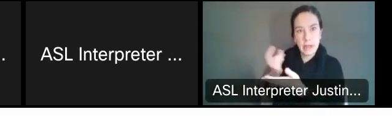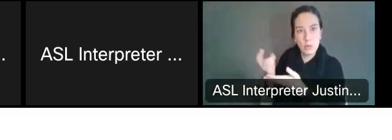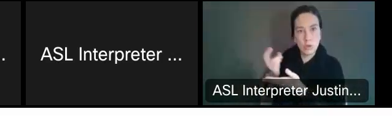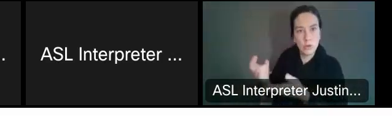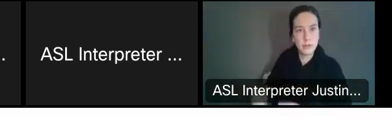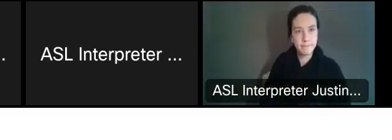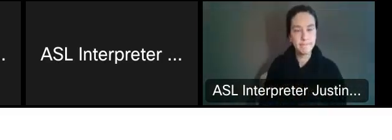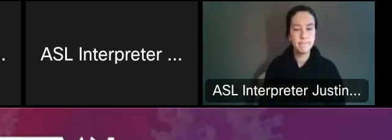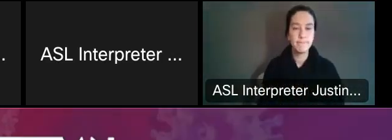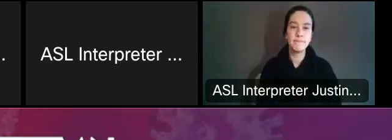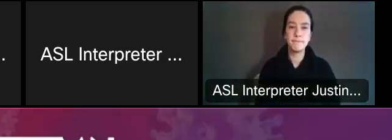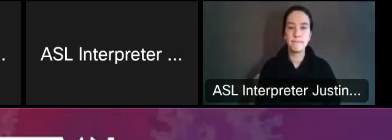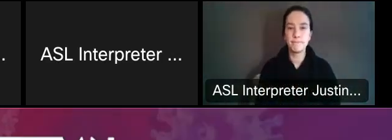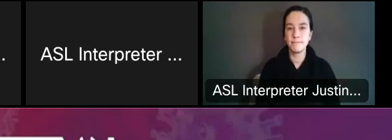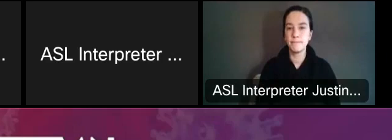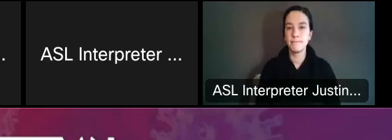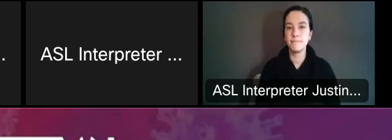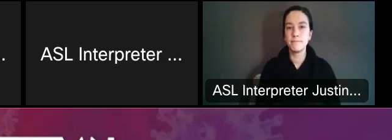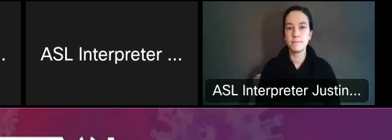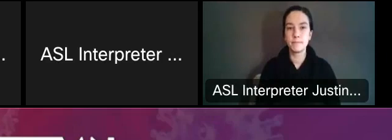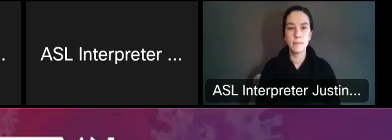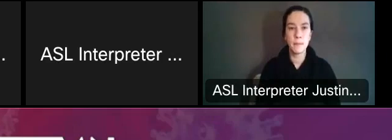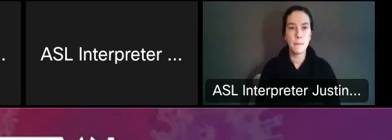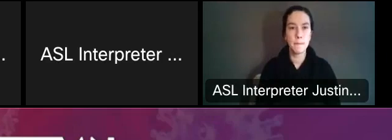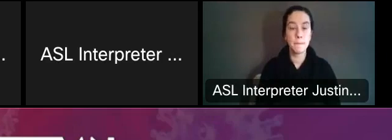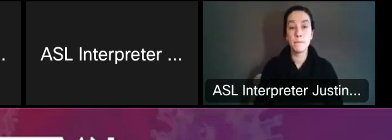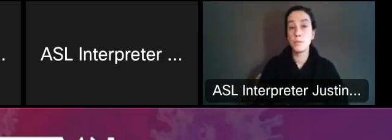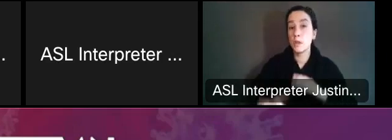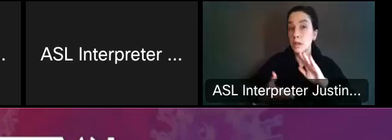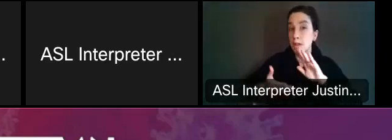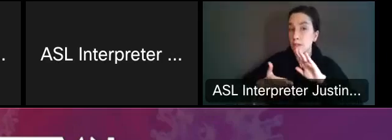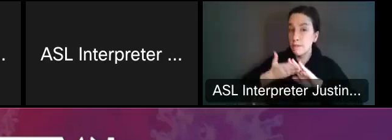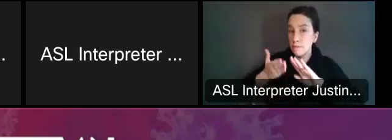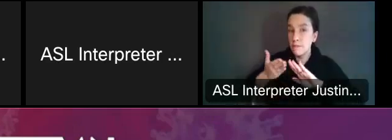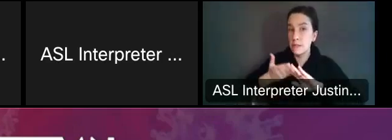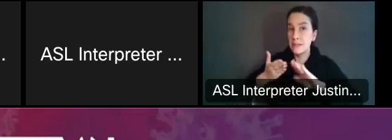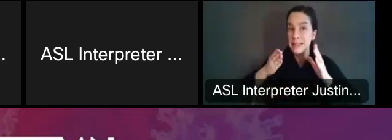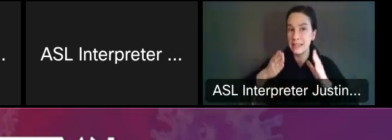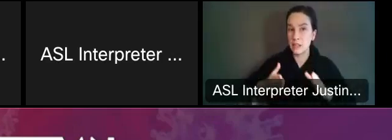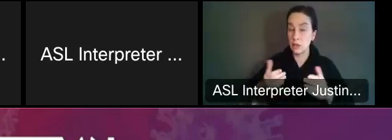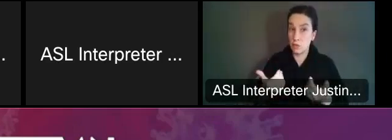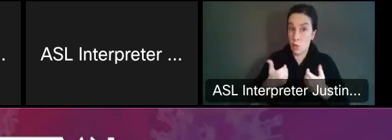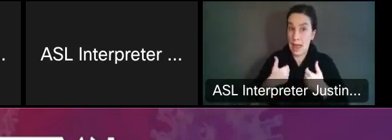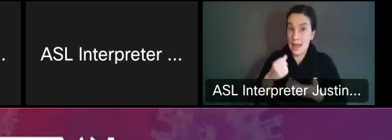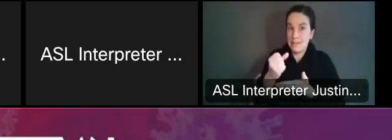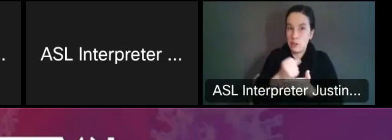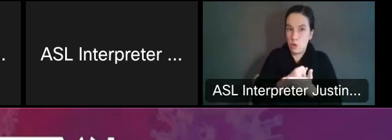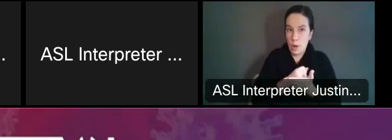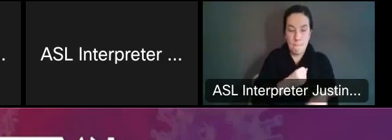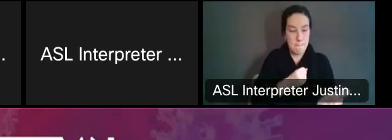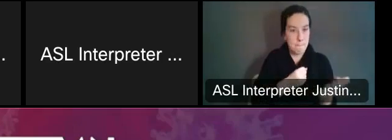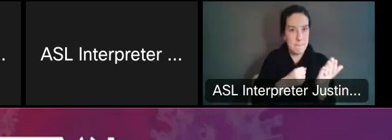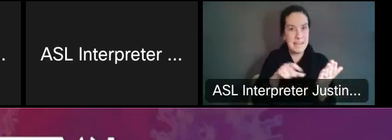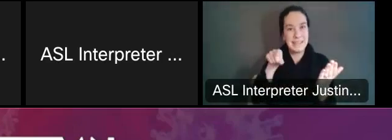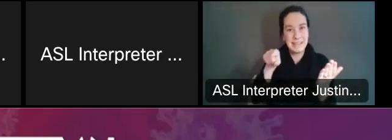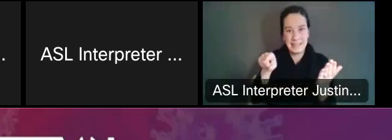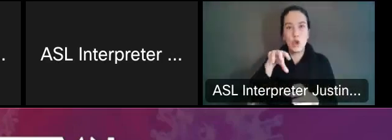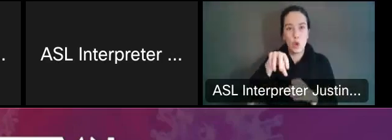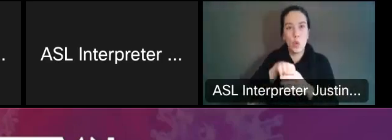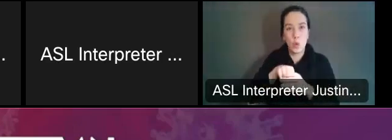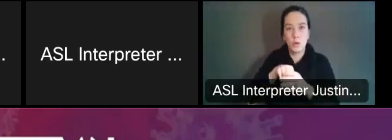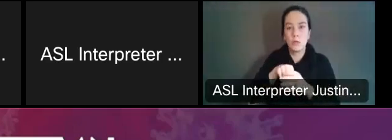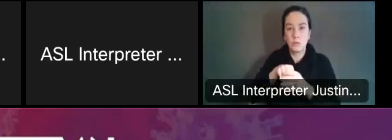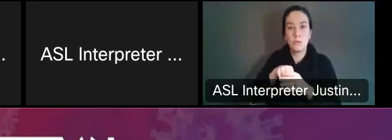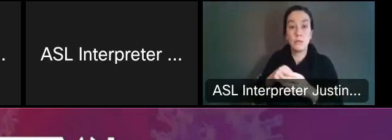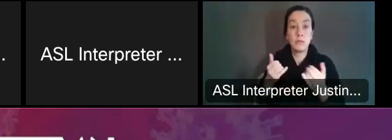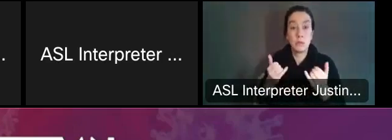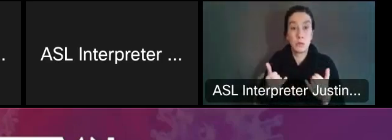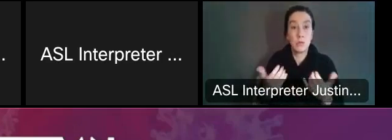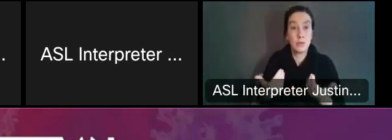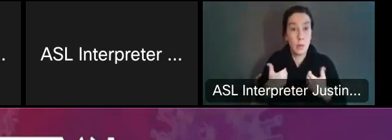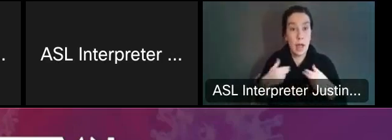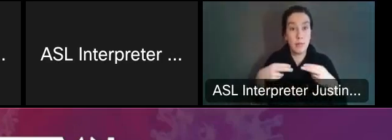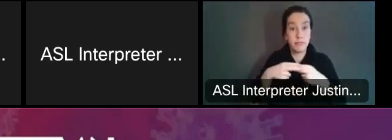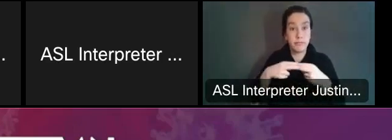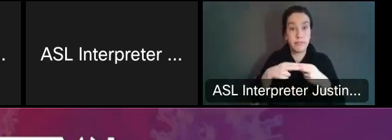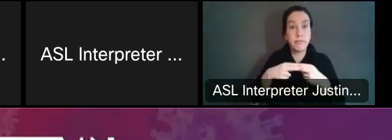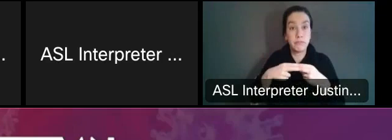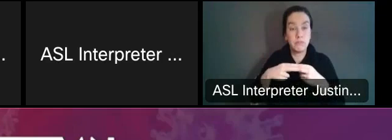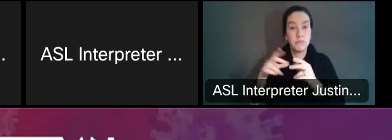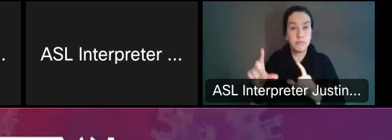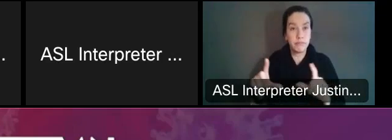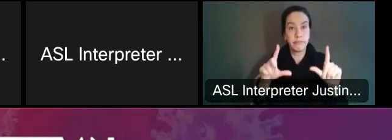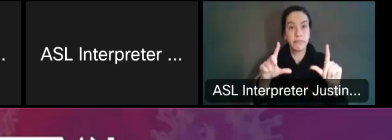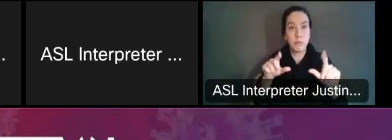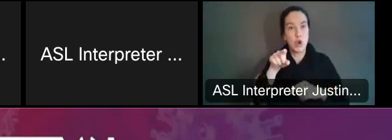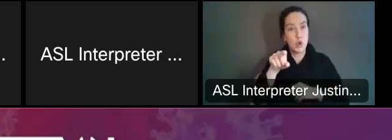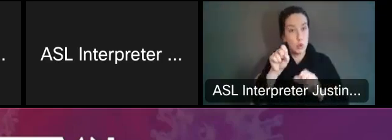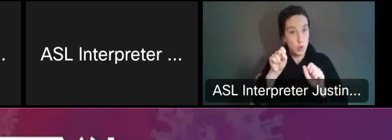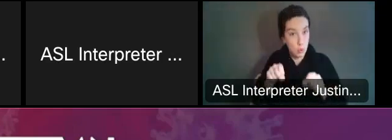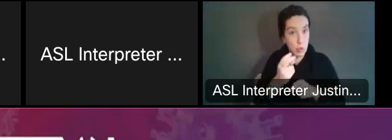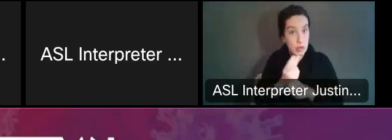Next a facilitator script is included with these slides. This slide that you see now is the start of the slide deck we've created for you and others to use in your community. So let's get started.